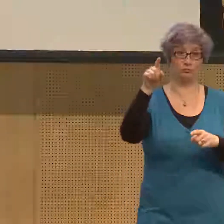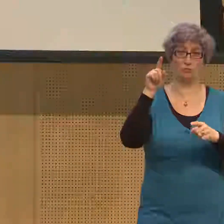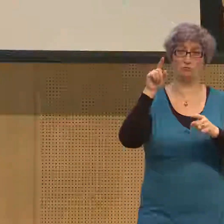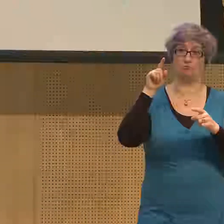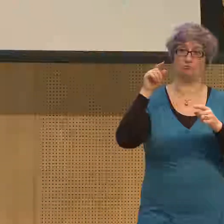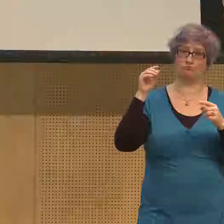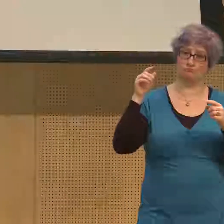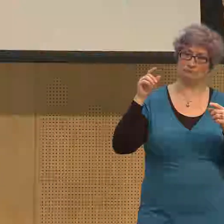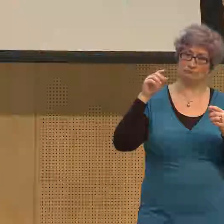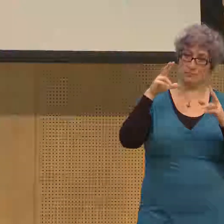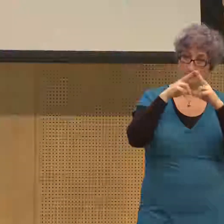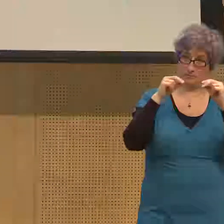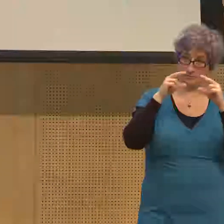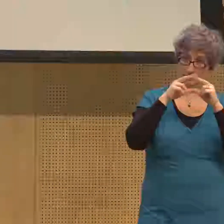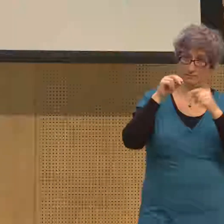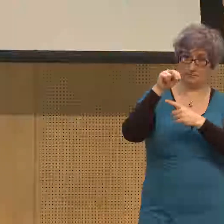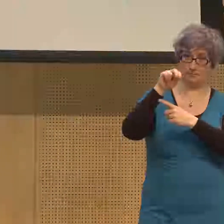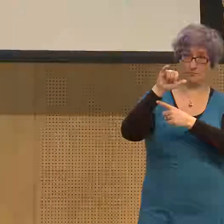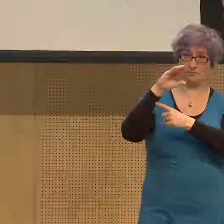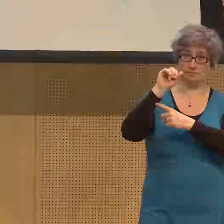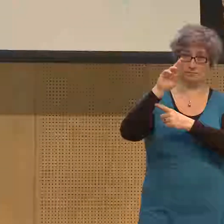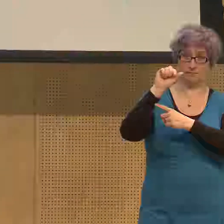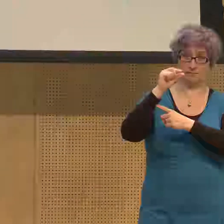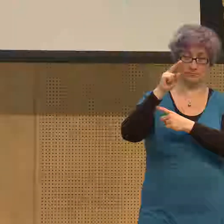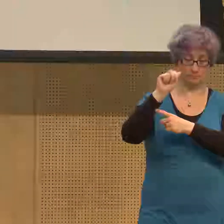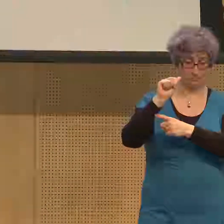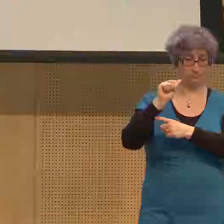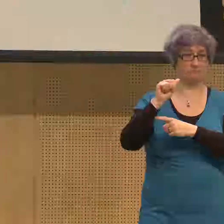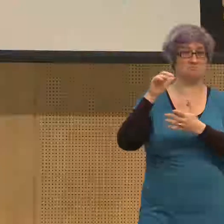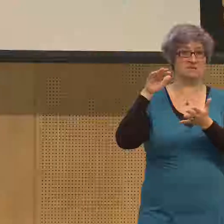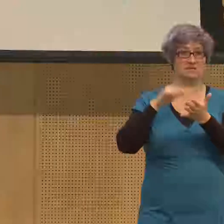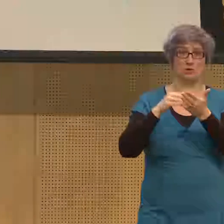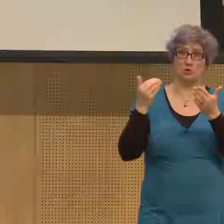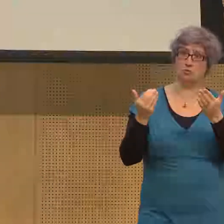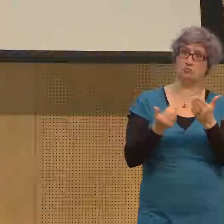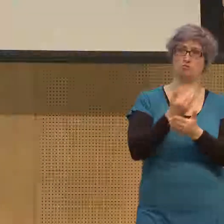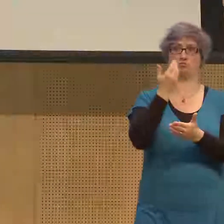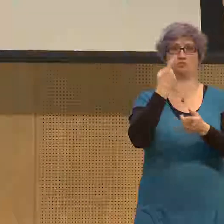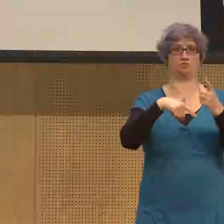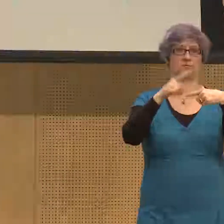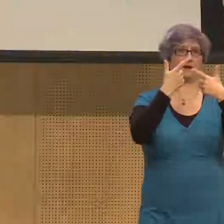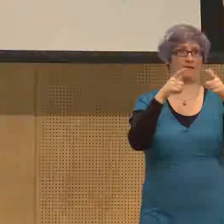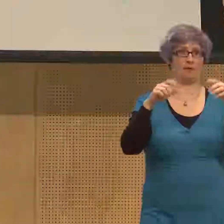She had already gone to Nicaragua.